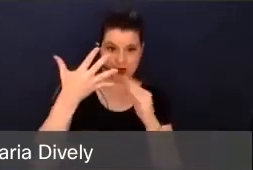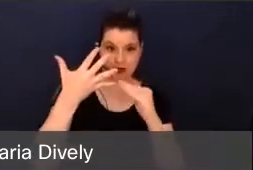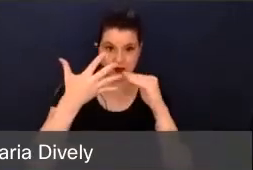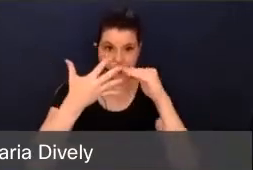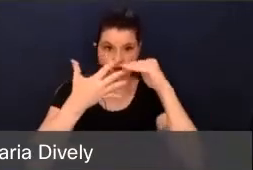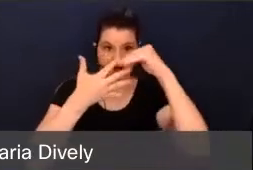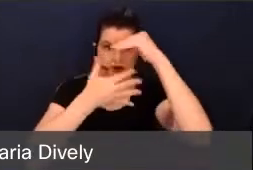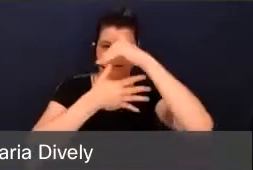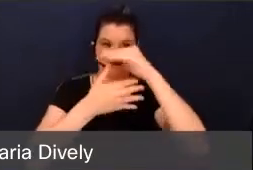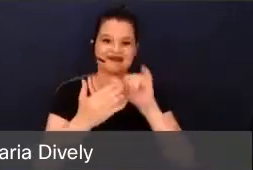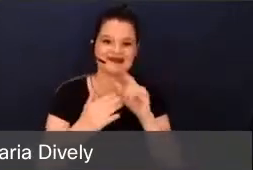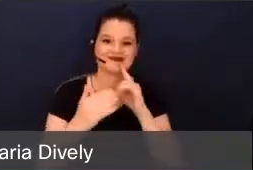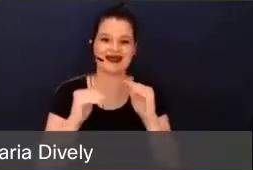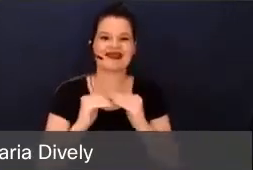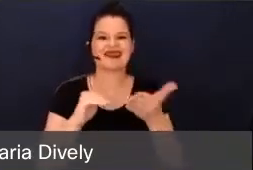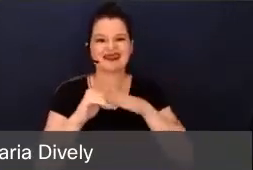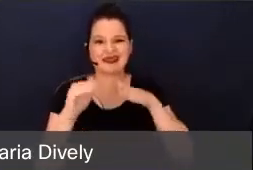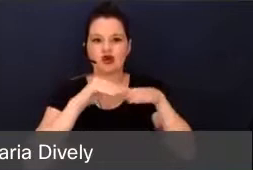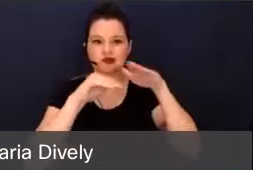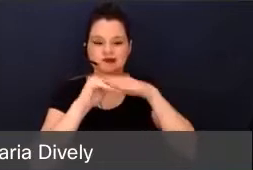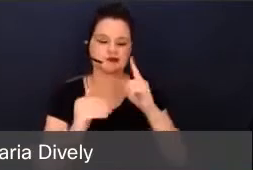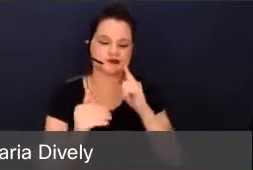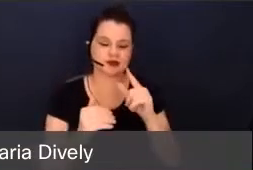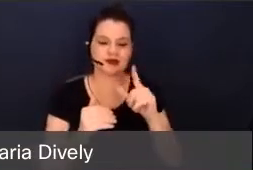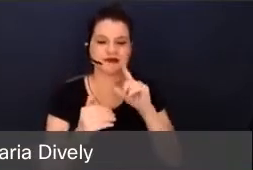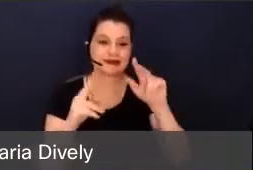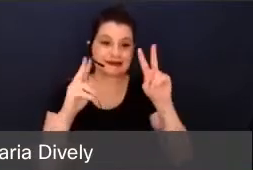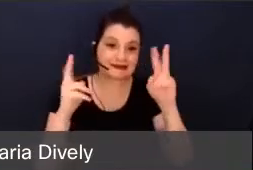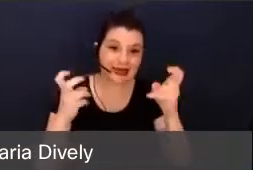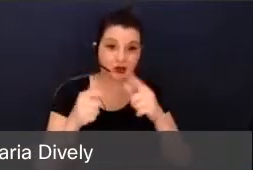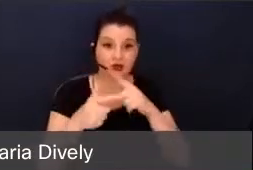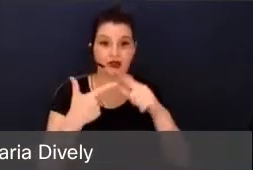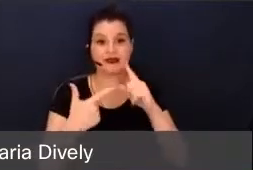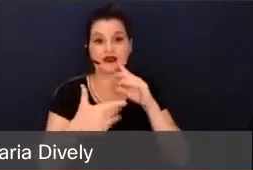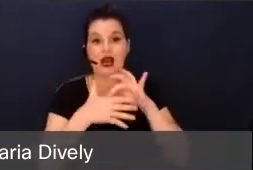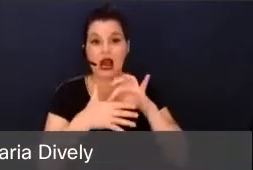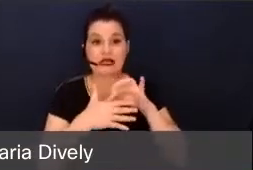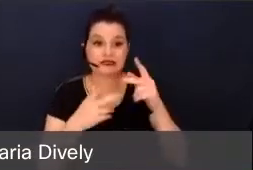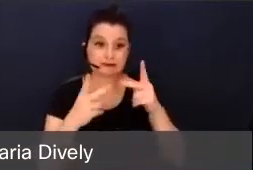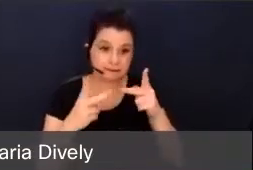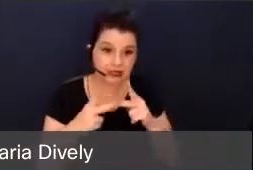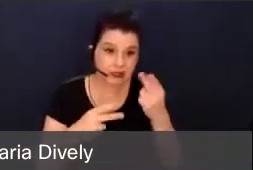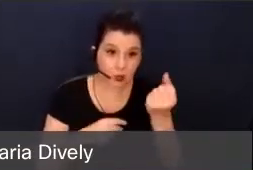Um, and these are kind of like layers in Photoshop. So I'll read the title then content placeholder 2 and 3 and then picture 4.